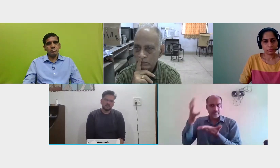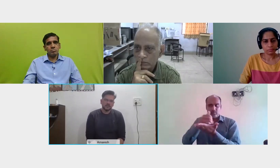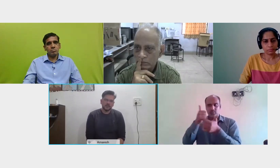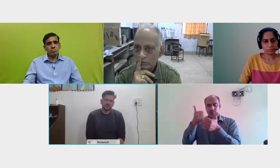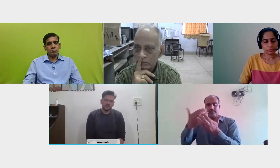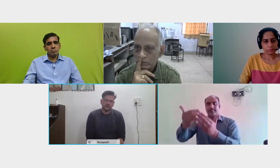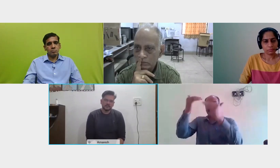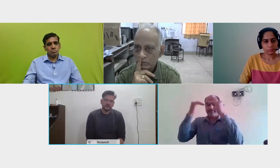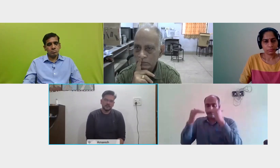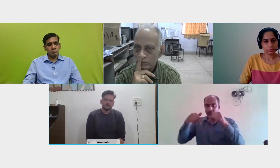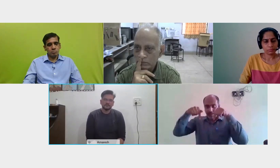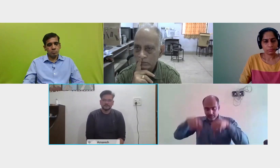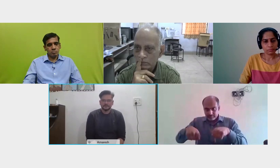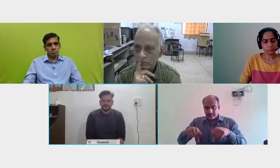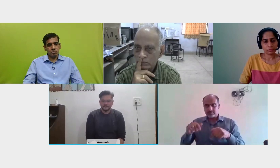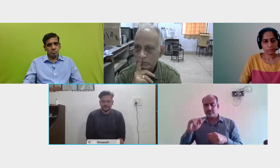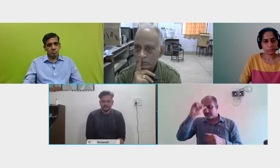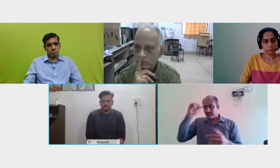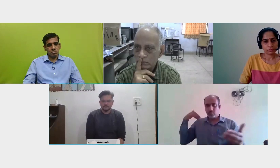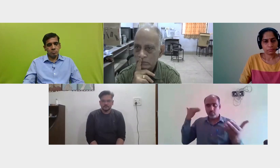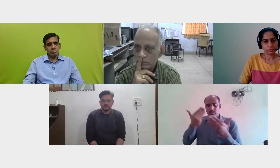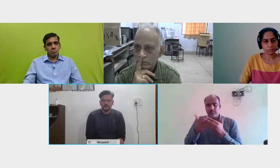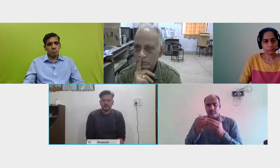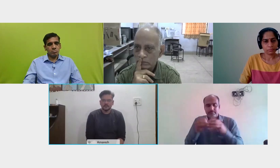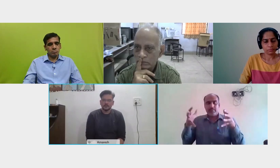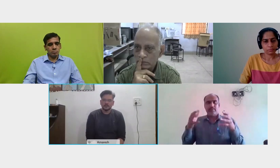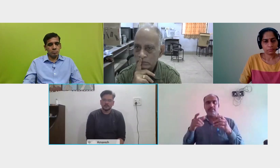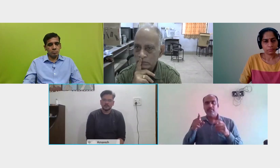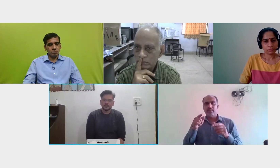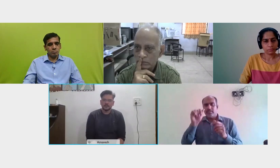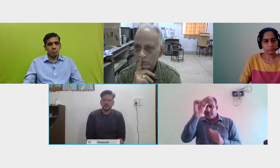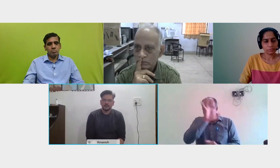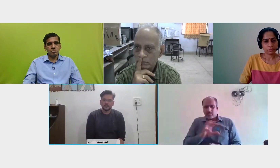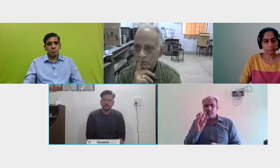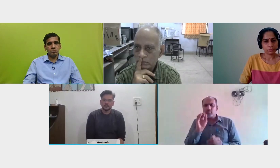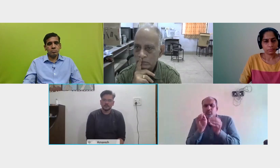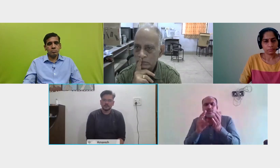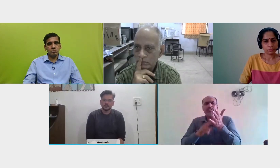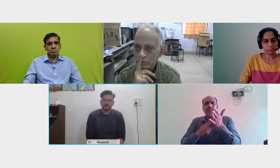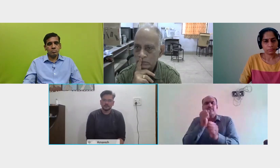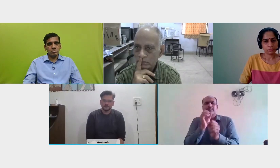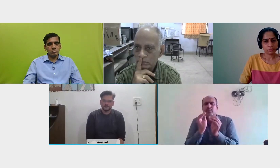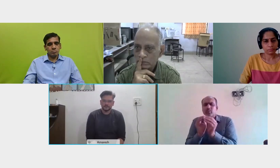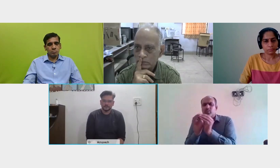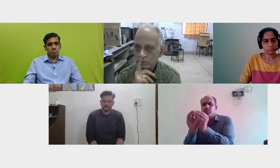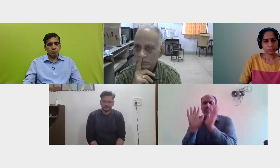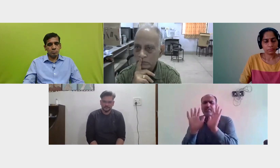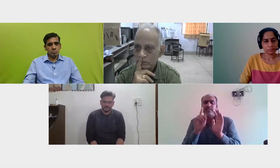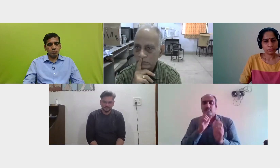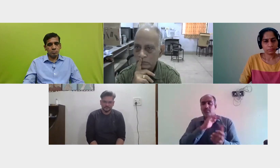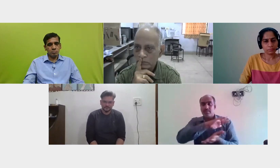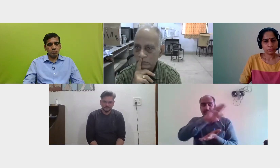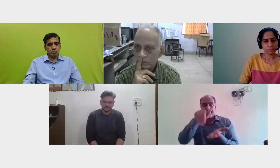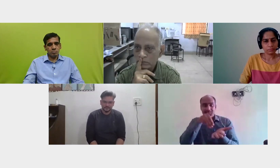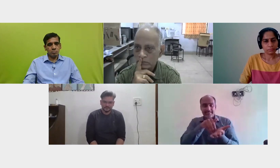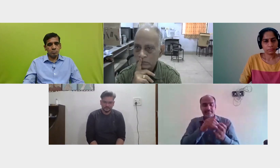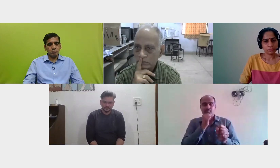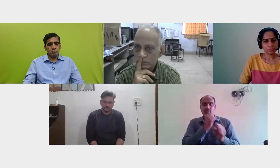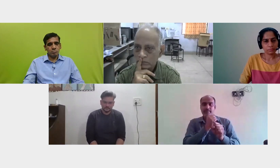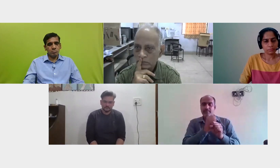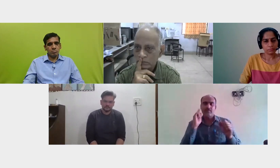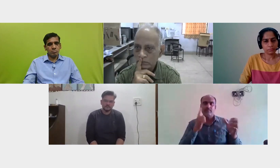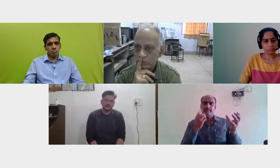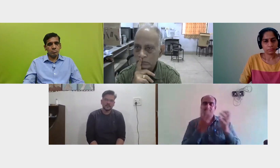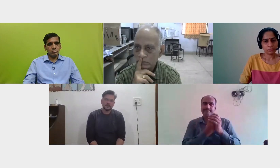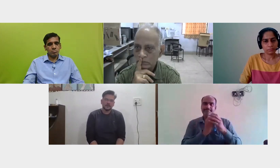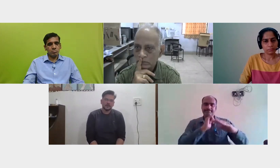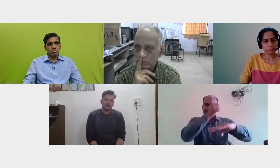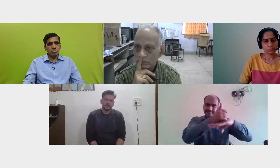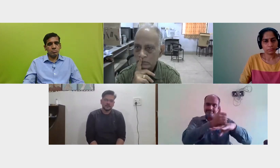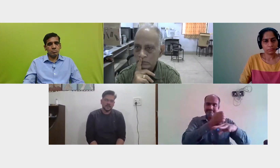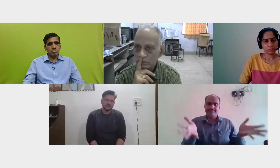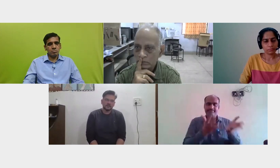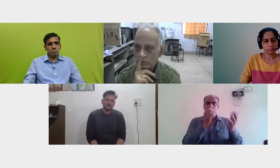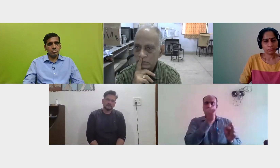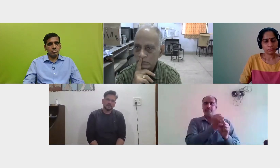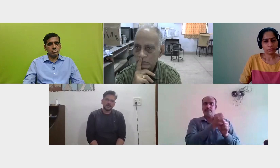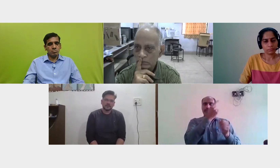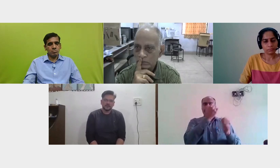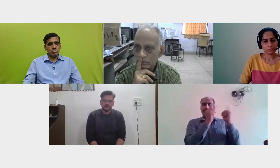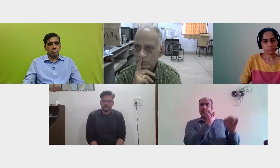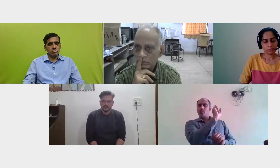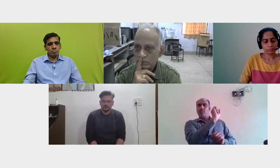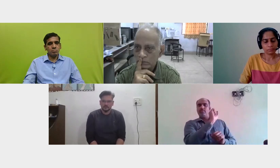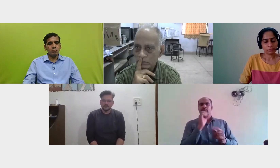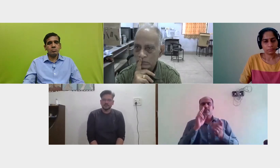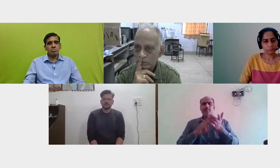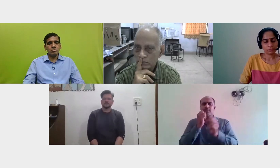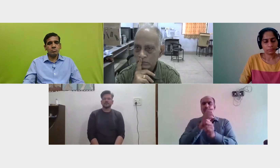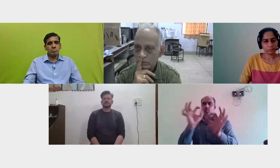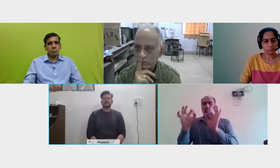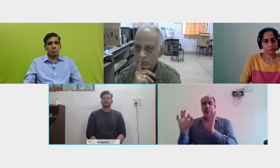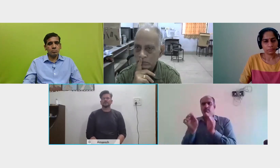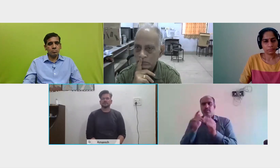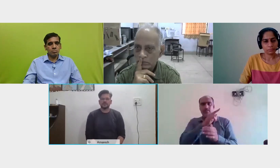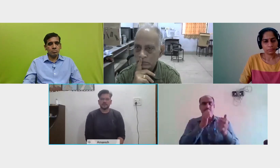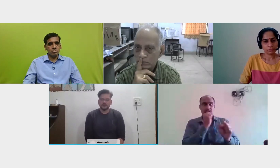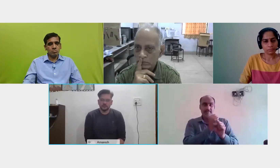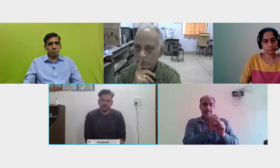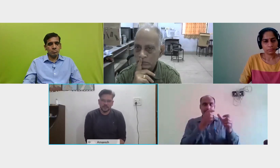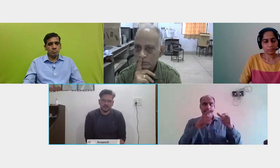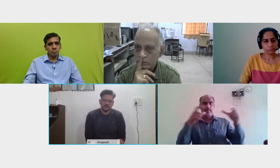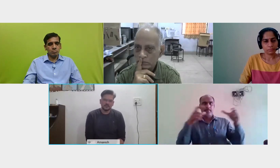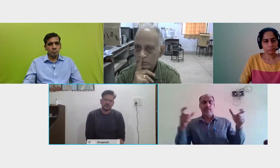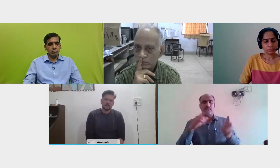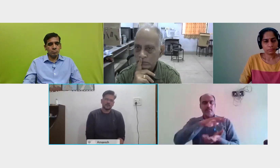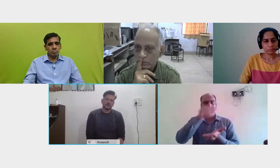much work was done. So after the you know like the dictionary published by Ramakrishna